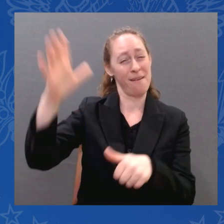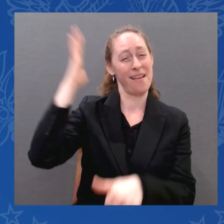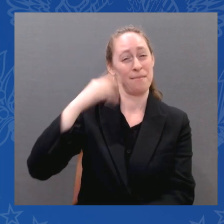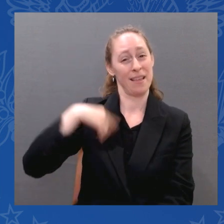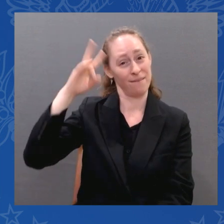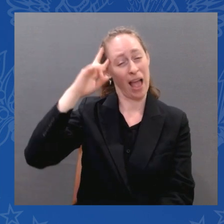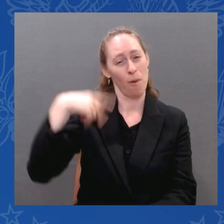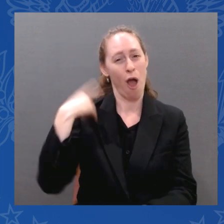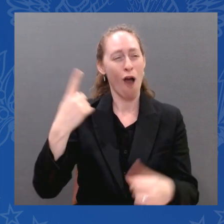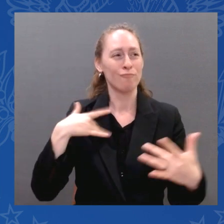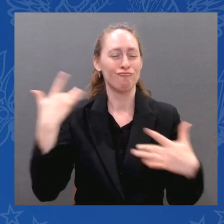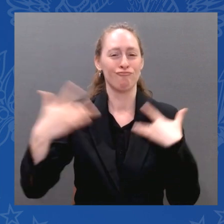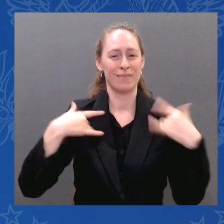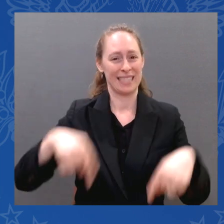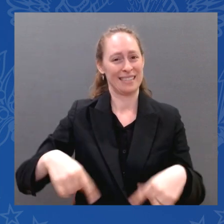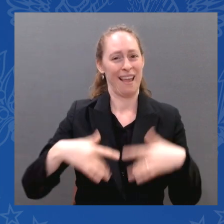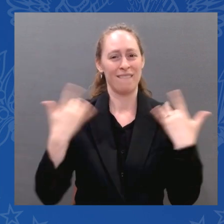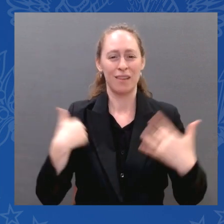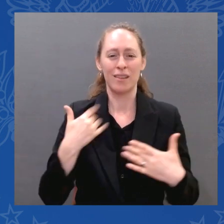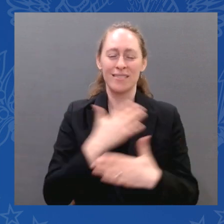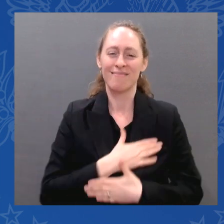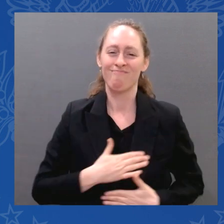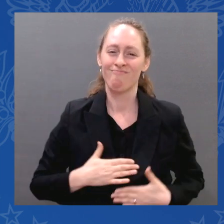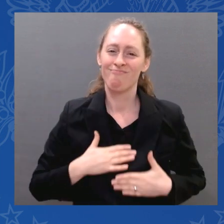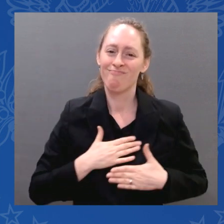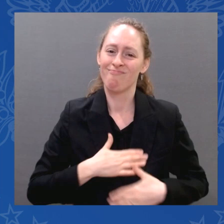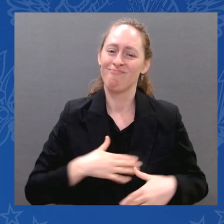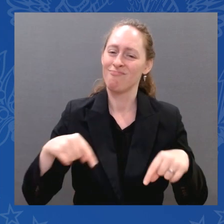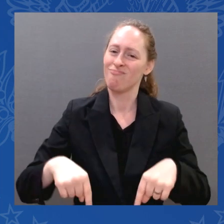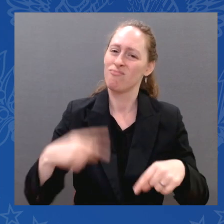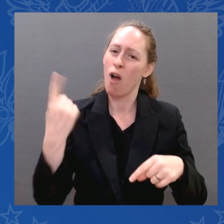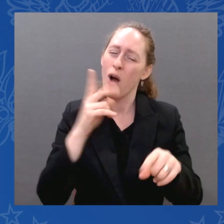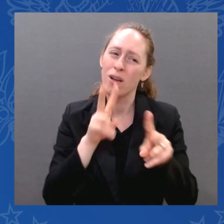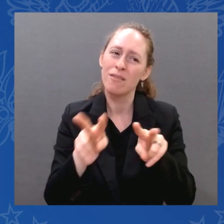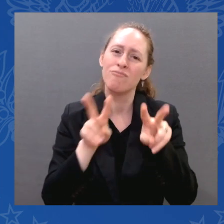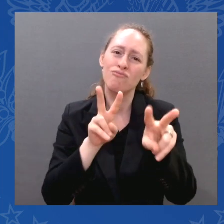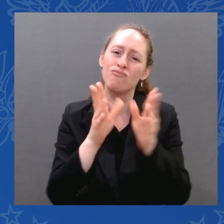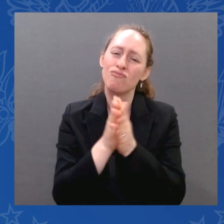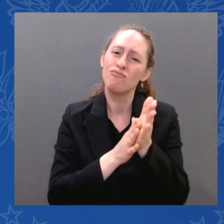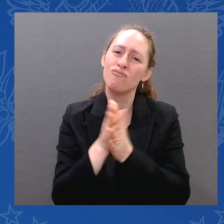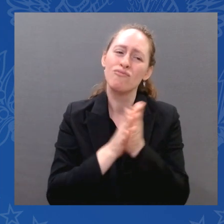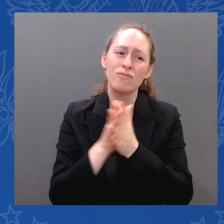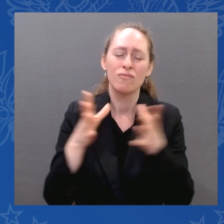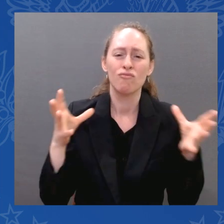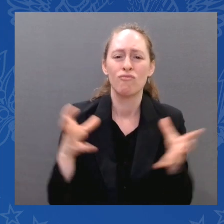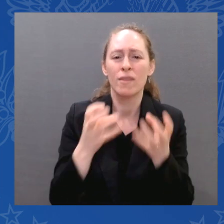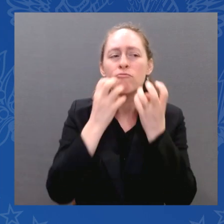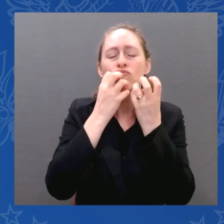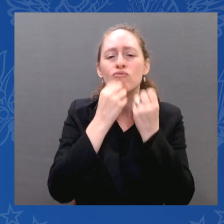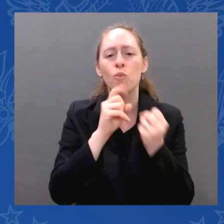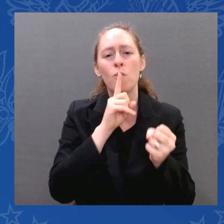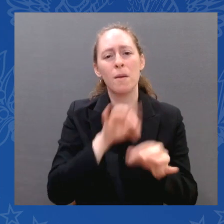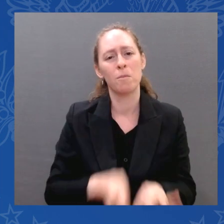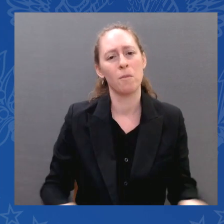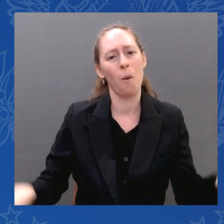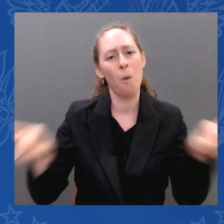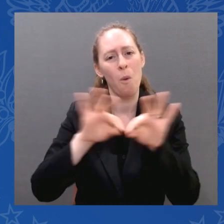And it always, always mattered. Riders come from every corner of America, from all cuts of the same cloth though,